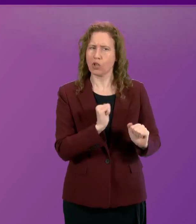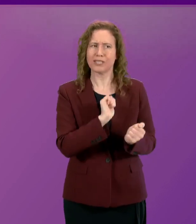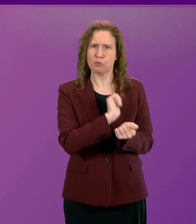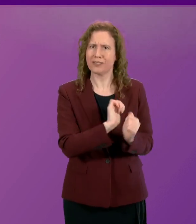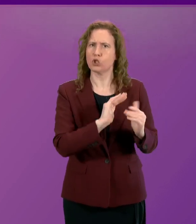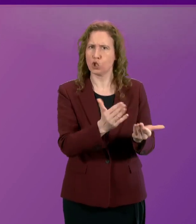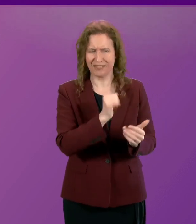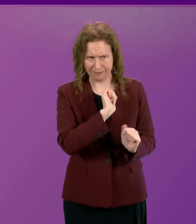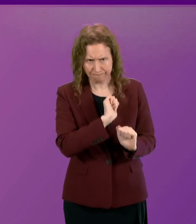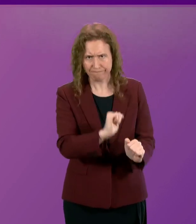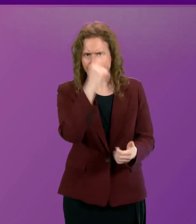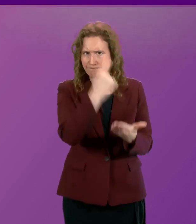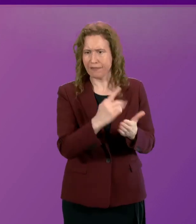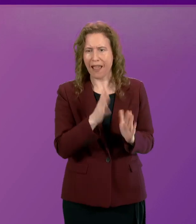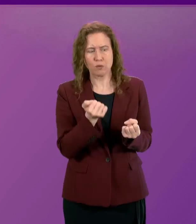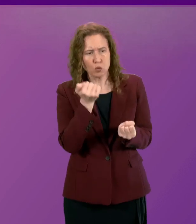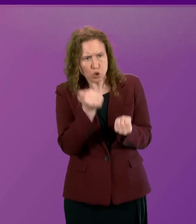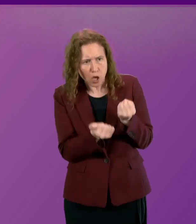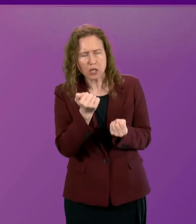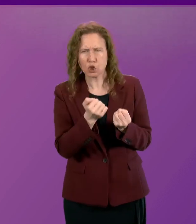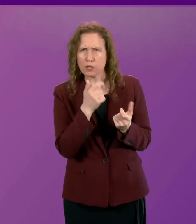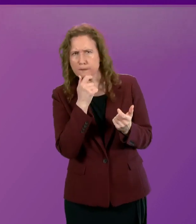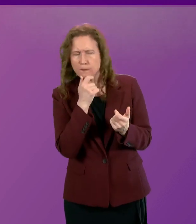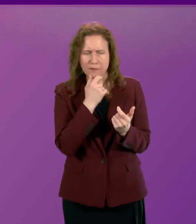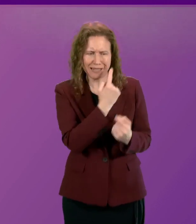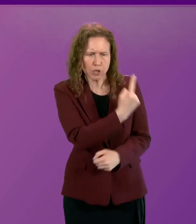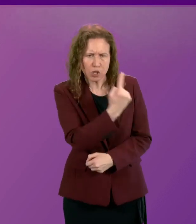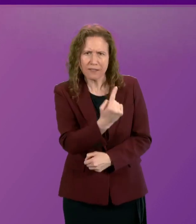which has to make careful judgments about each individual case.